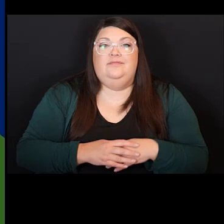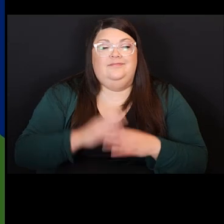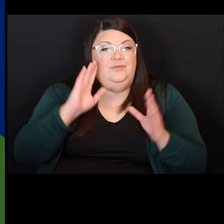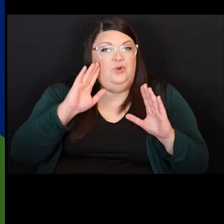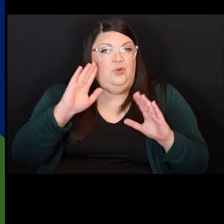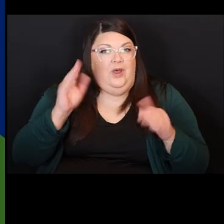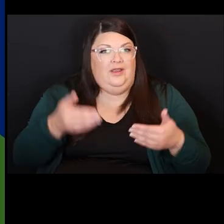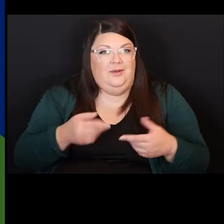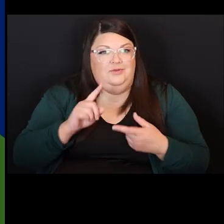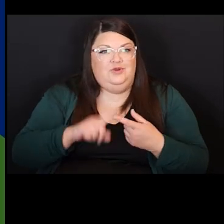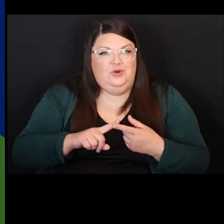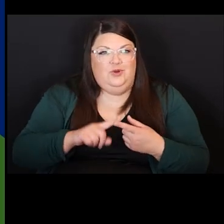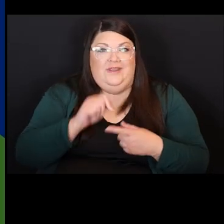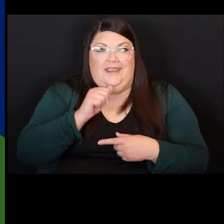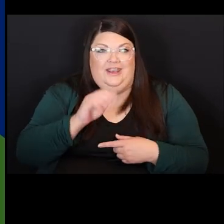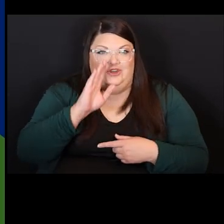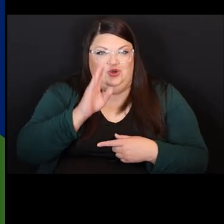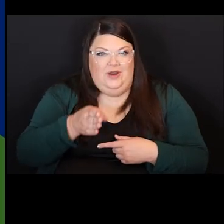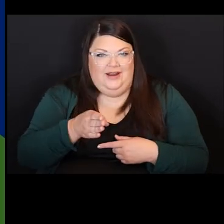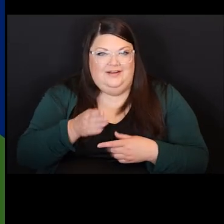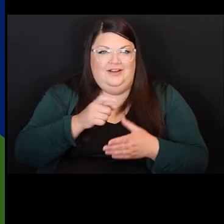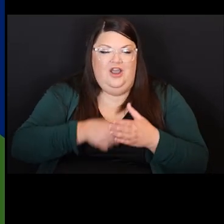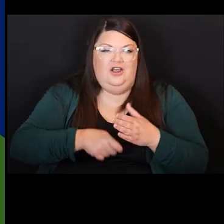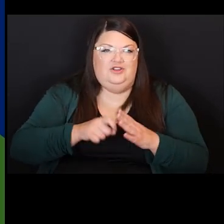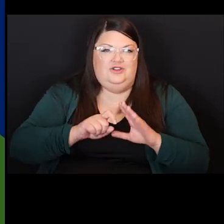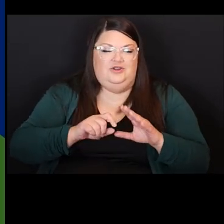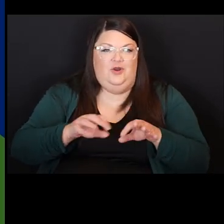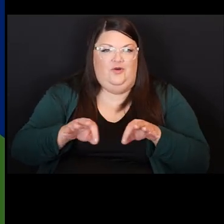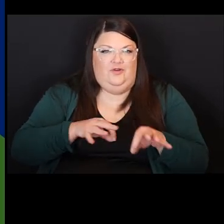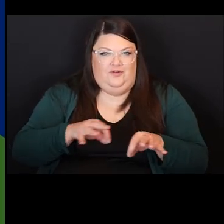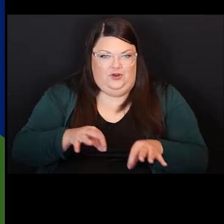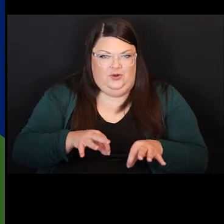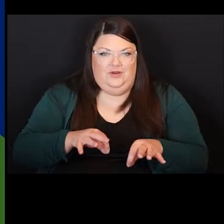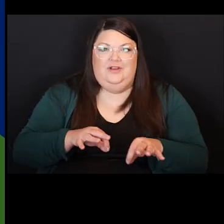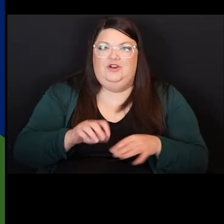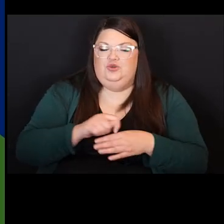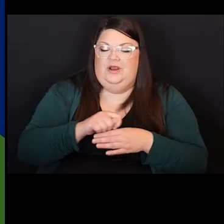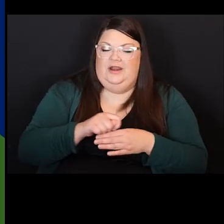Welcome to the Indirect Cost Overview training. We are delighted to provide you with an overview